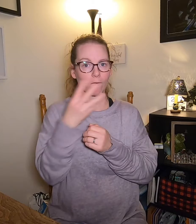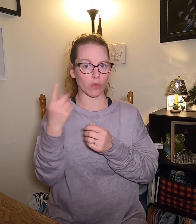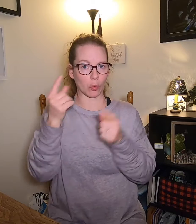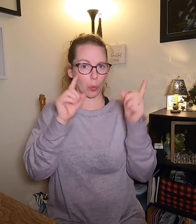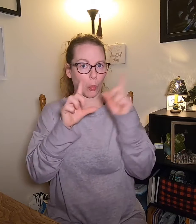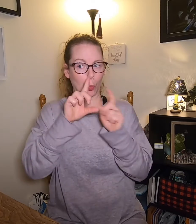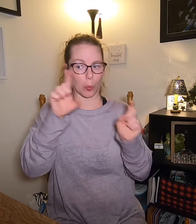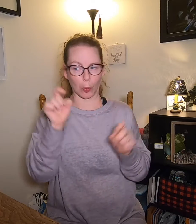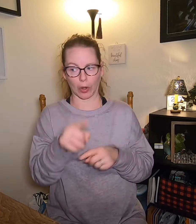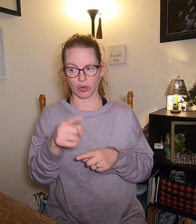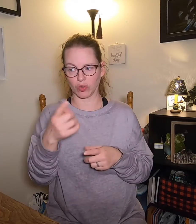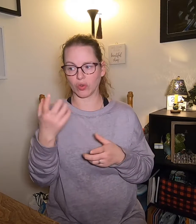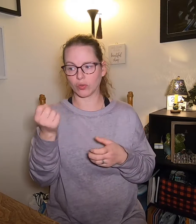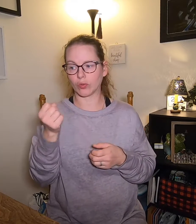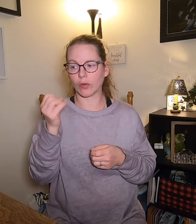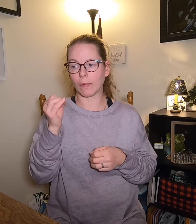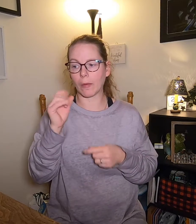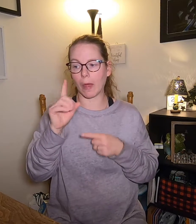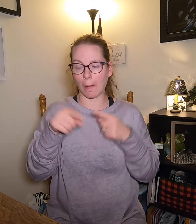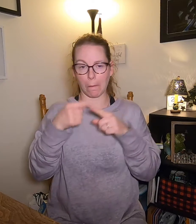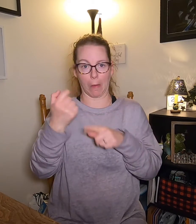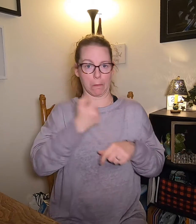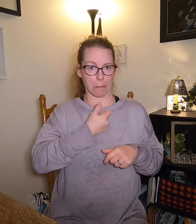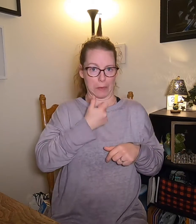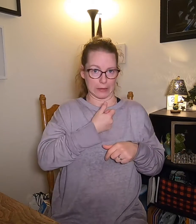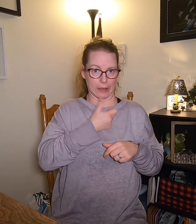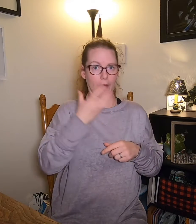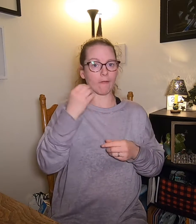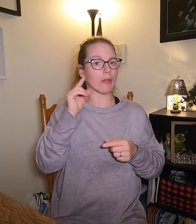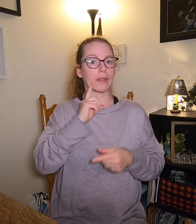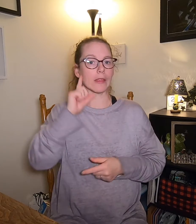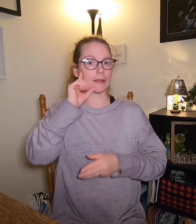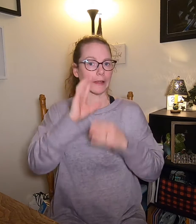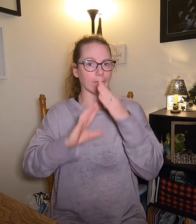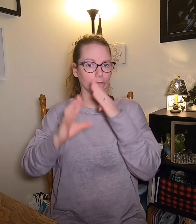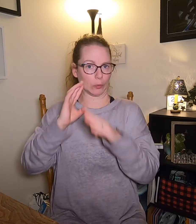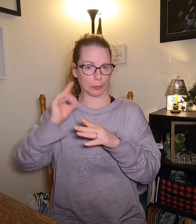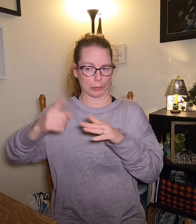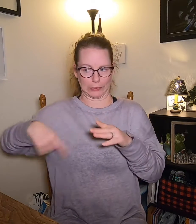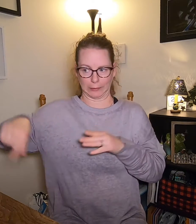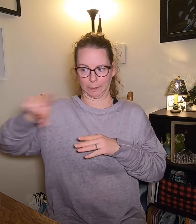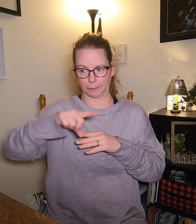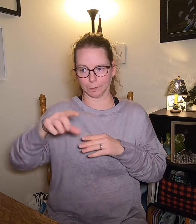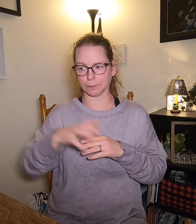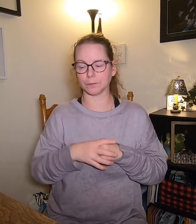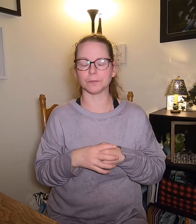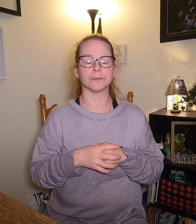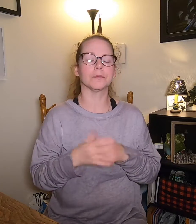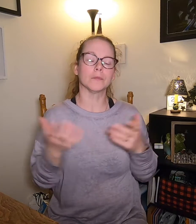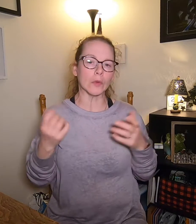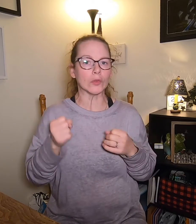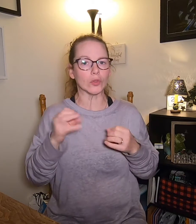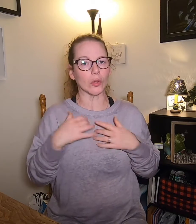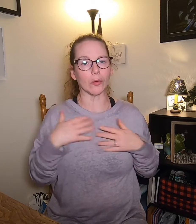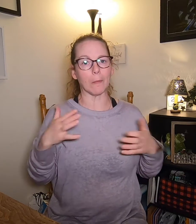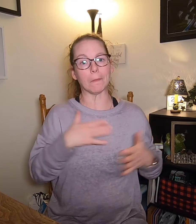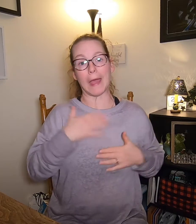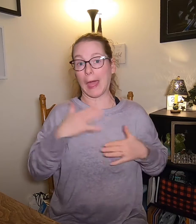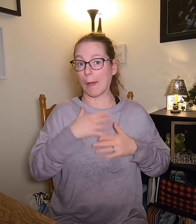about me and the Deaf community So... I'm happy to answer some